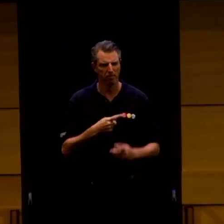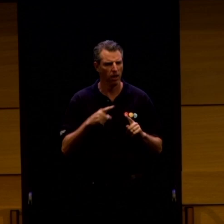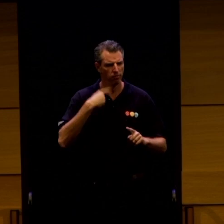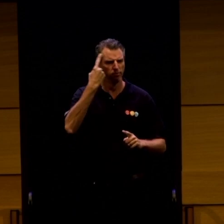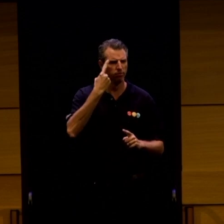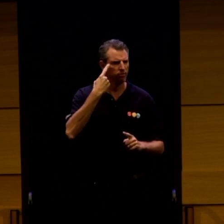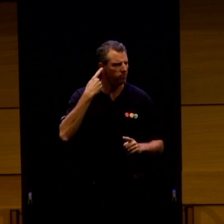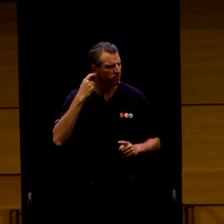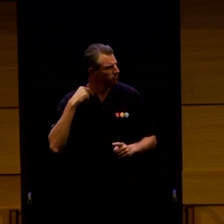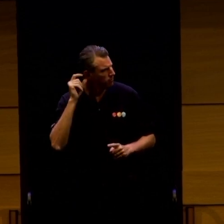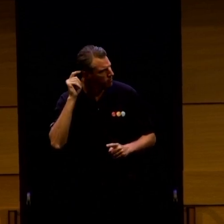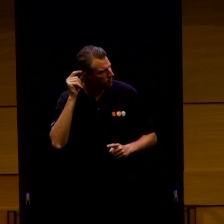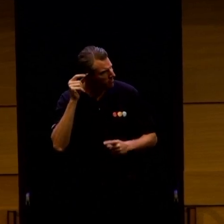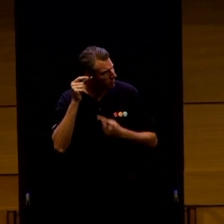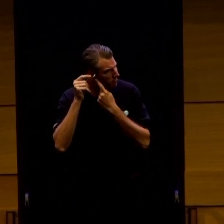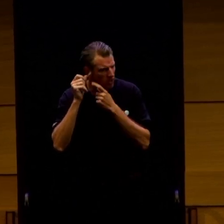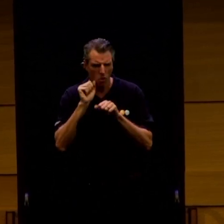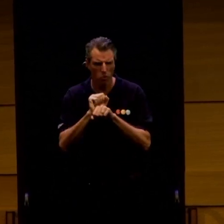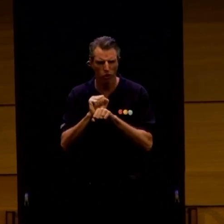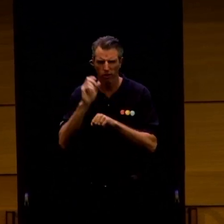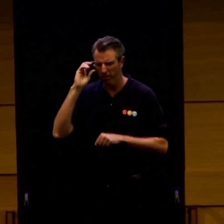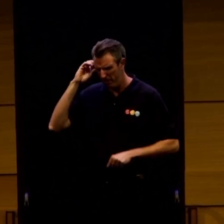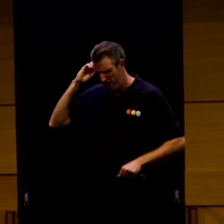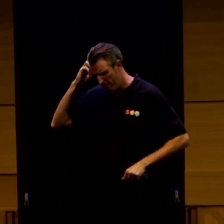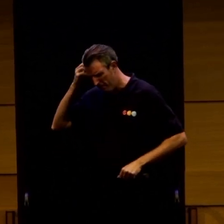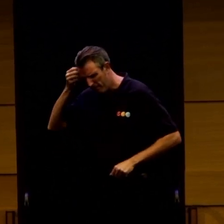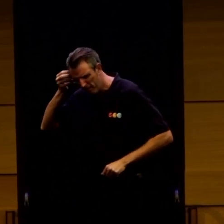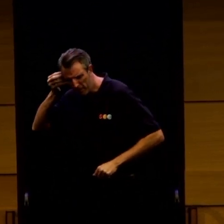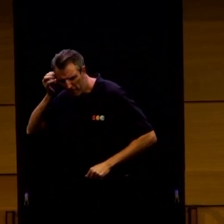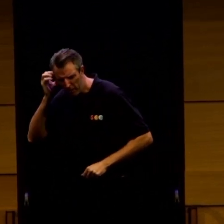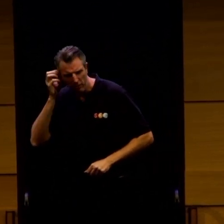but I was wondering throughout the song if my hearing aid wasn’t working.